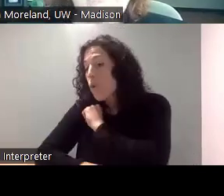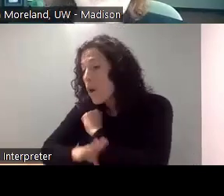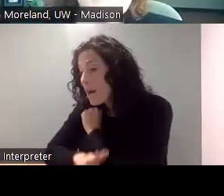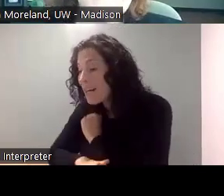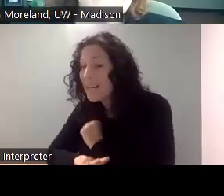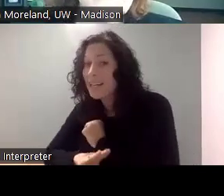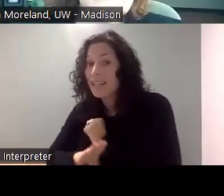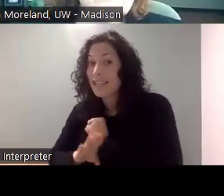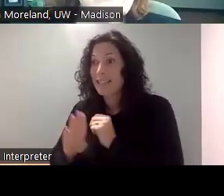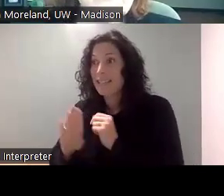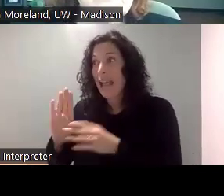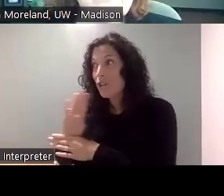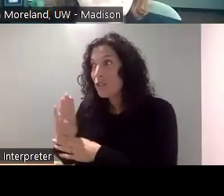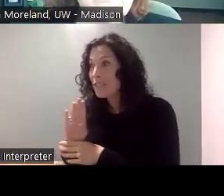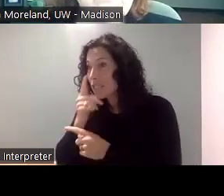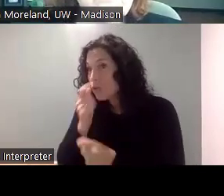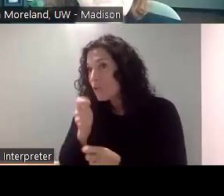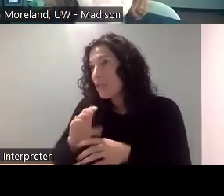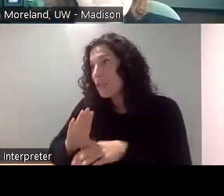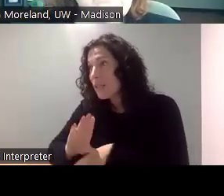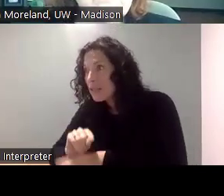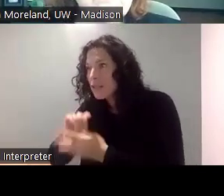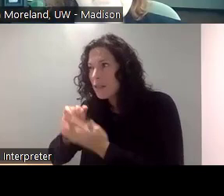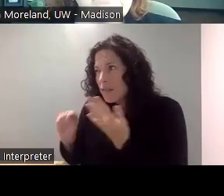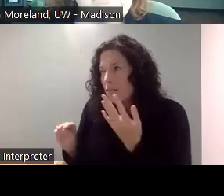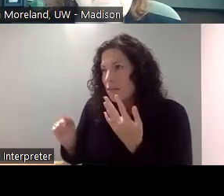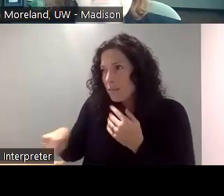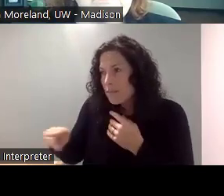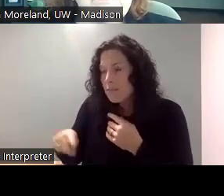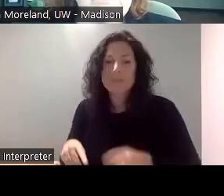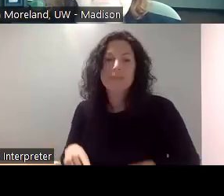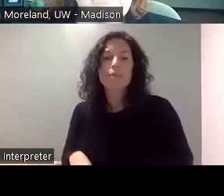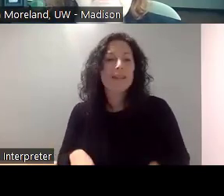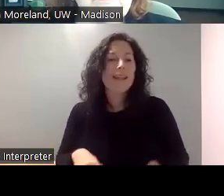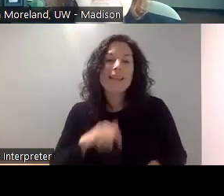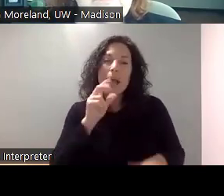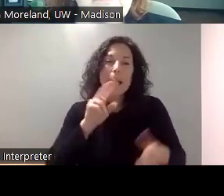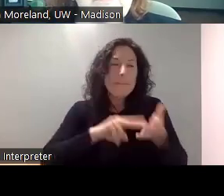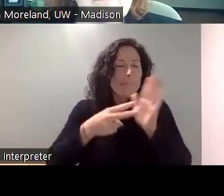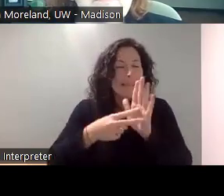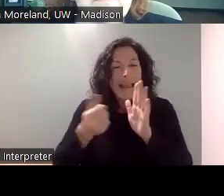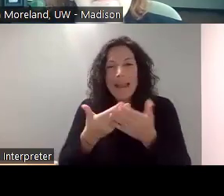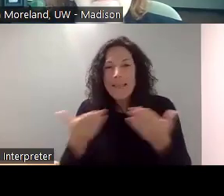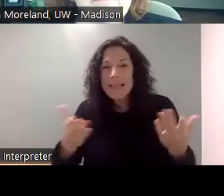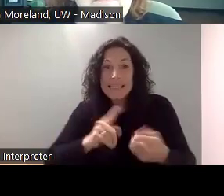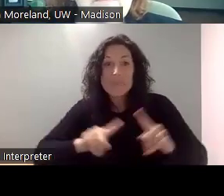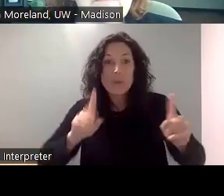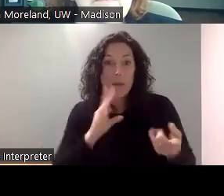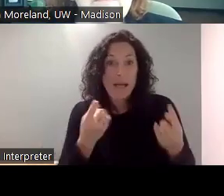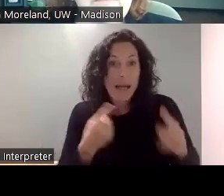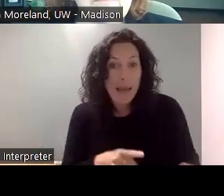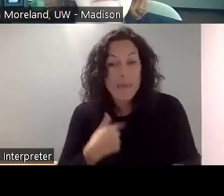foreign interests, foreign consulting. That doesn't necessarily mean anything different is going to happen. We still look at it to see